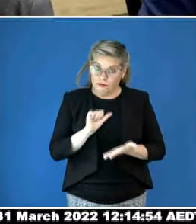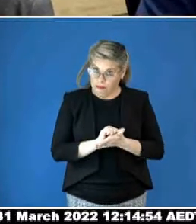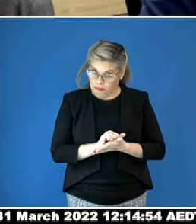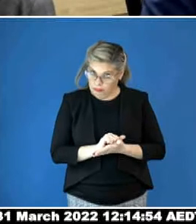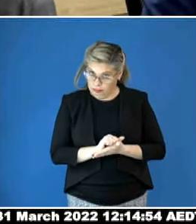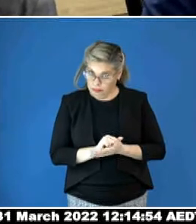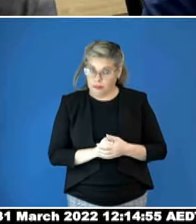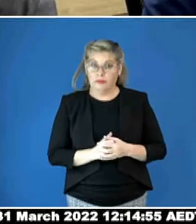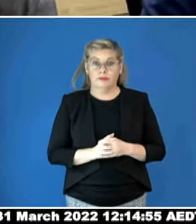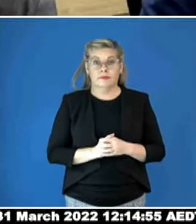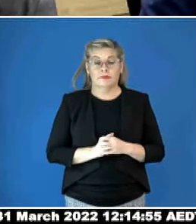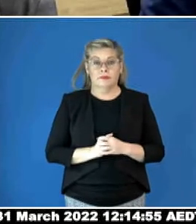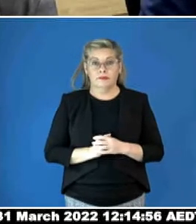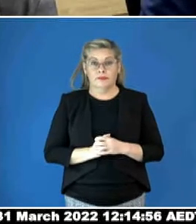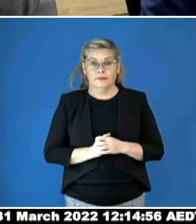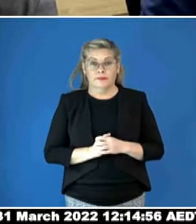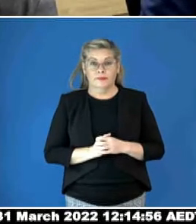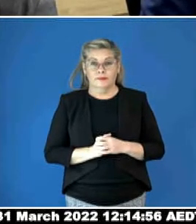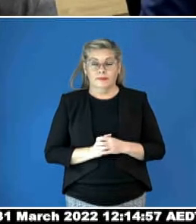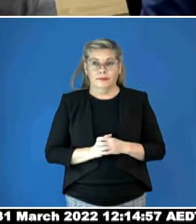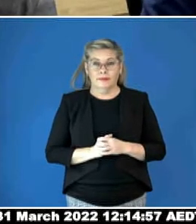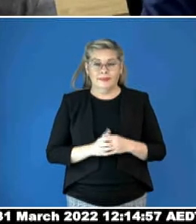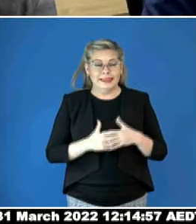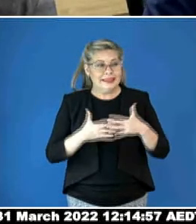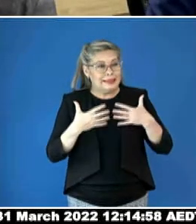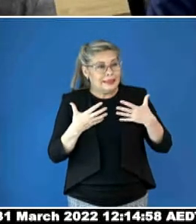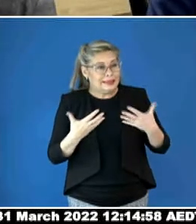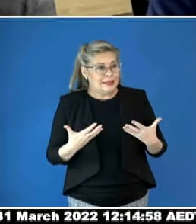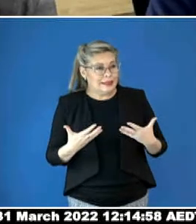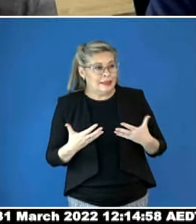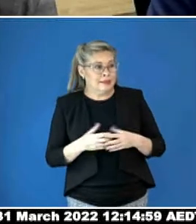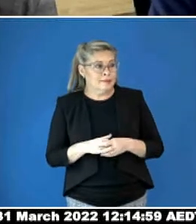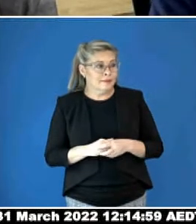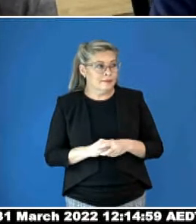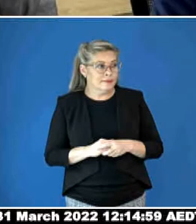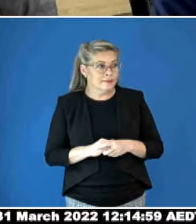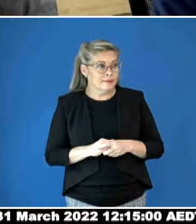For the Incident Management Procedure?